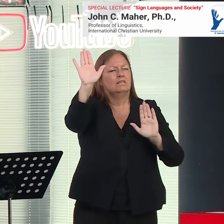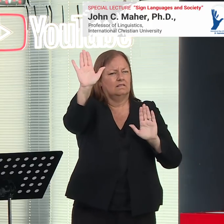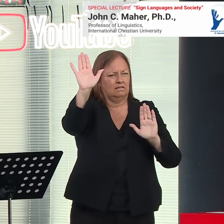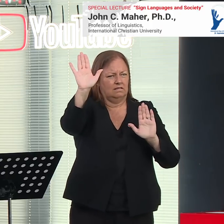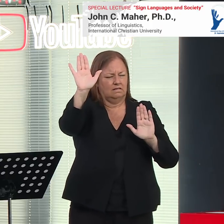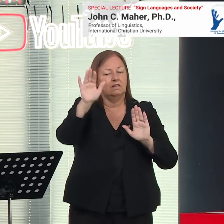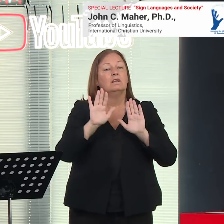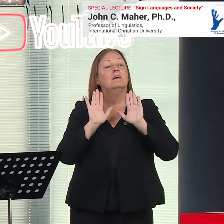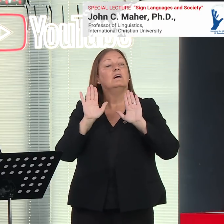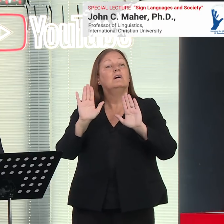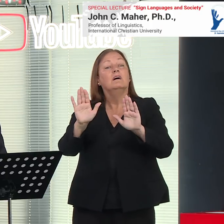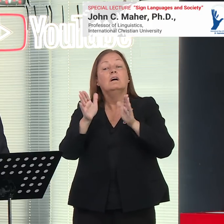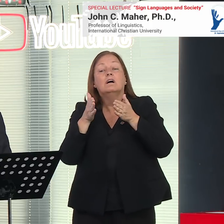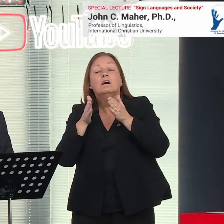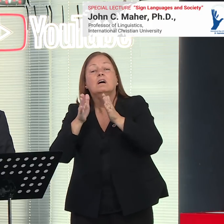Animals and insects such as whales and